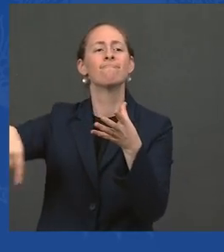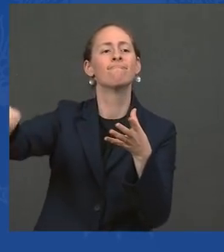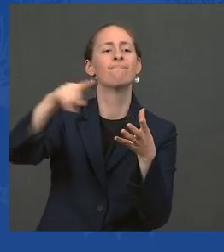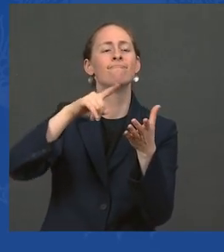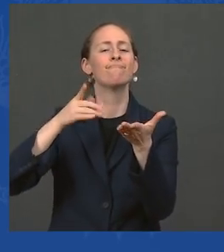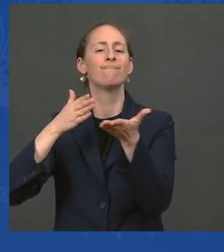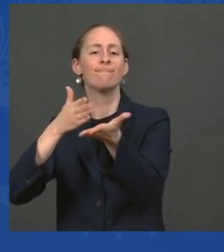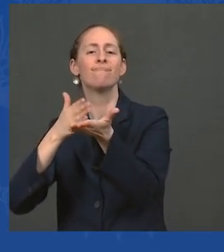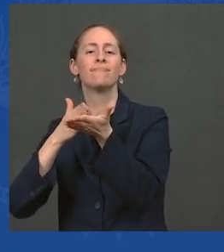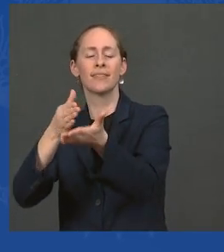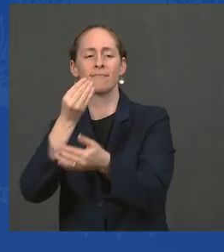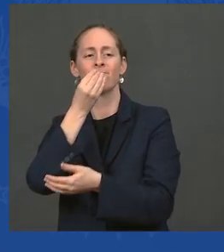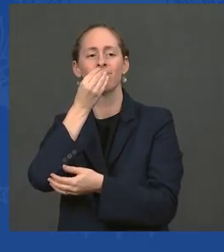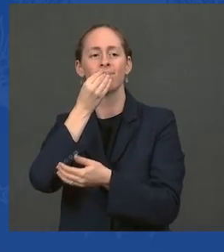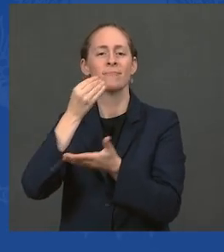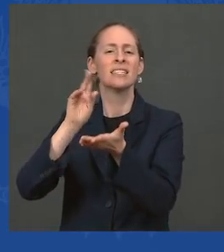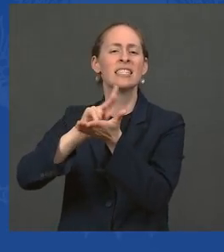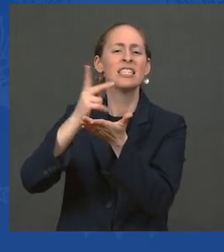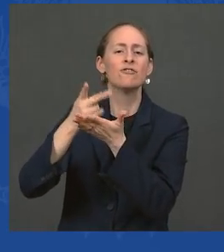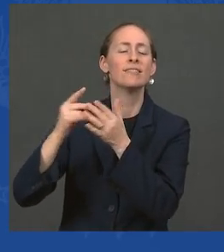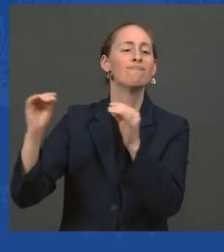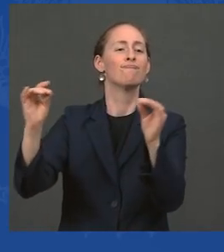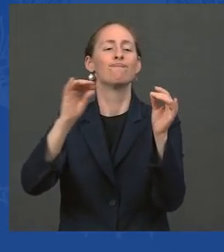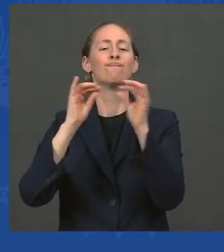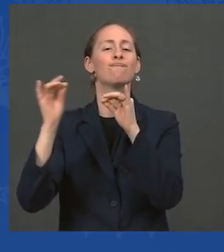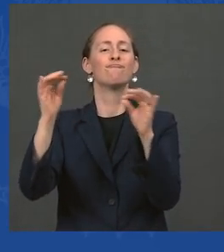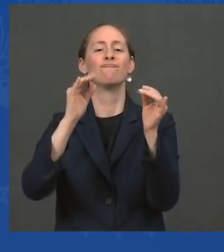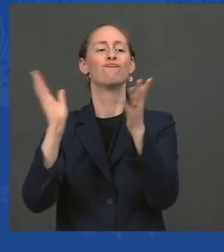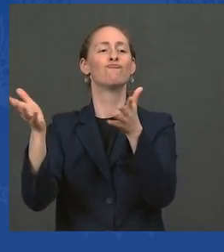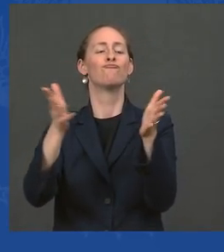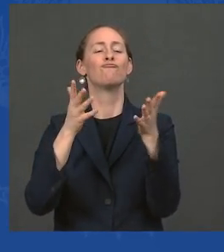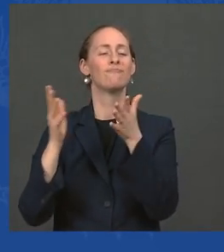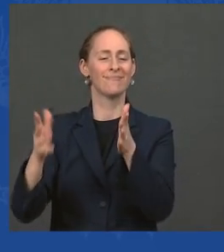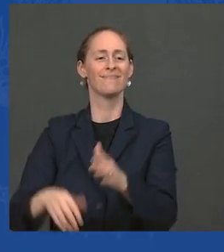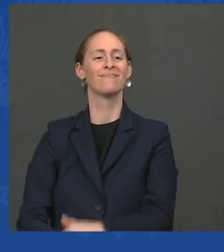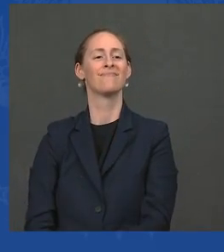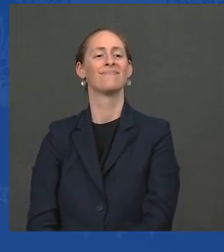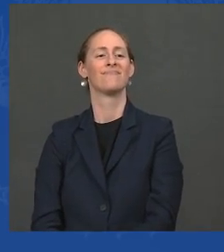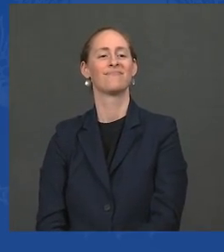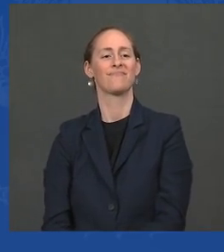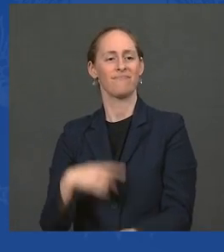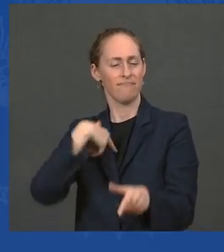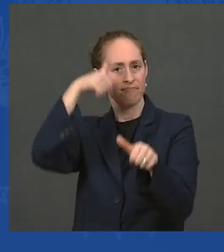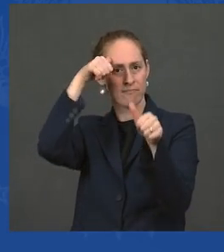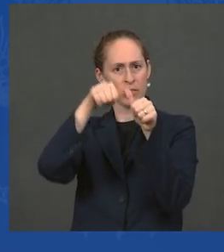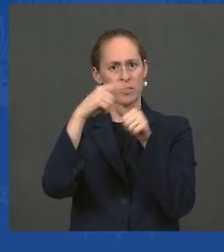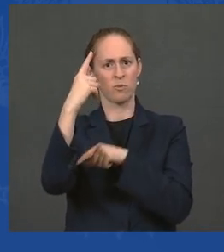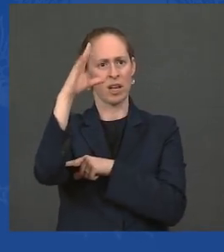And a guy who was the chief political reporter at the newspaper, Tommy Phillips, who was --